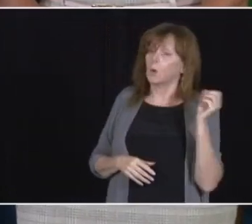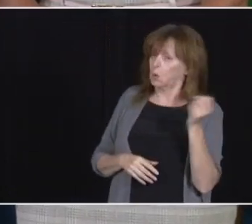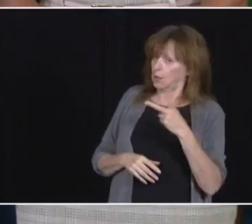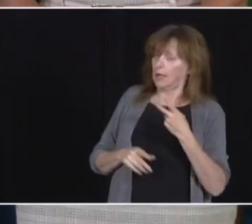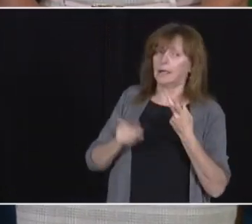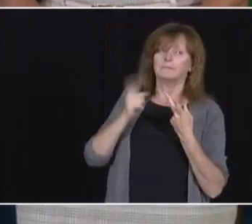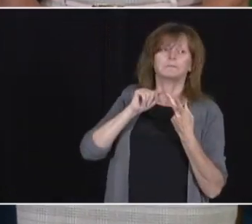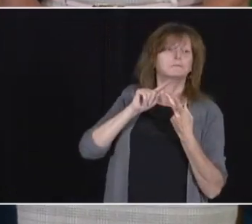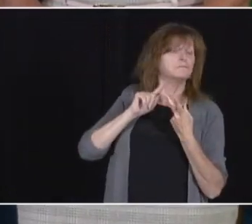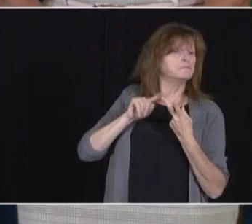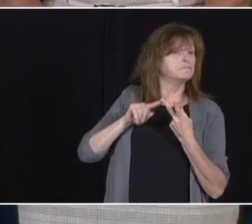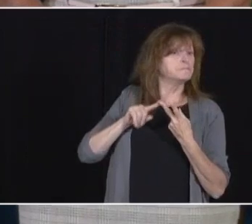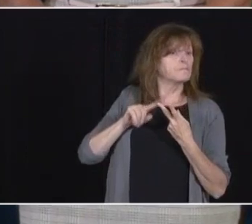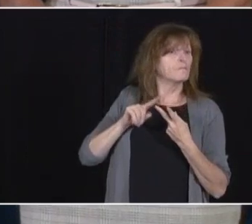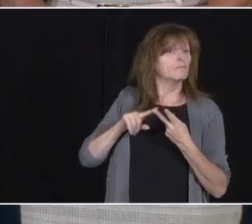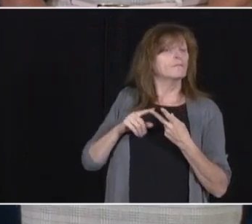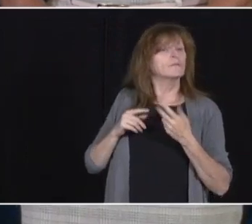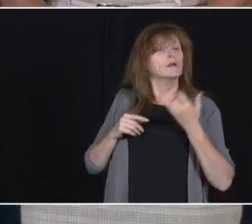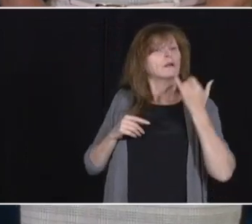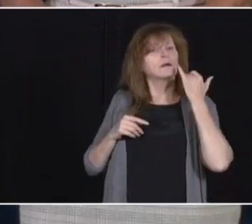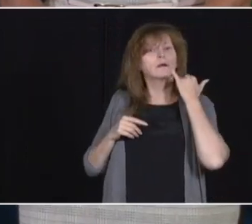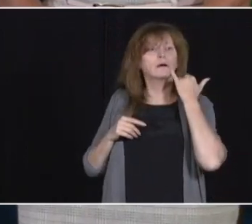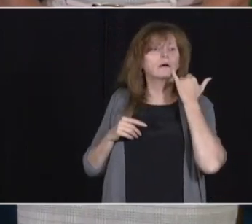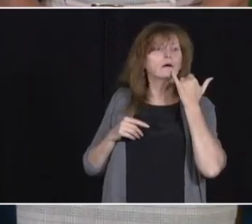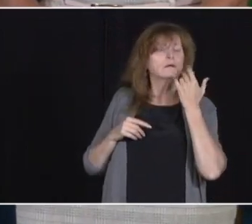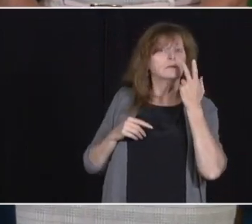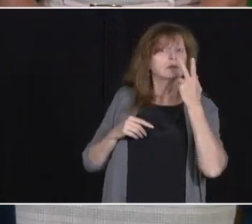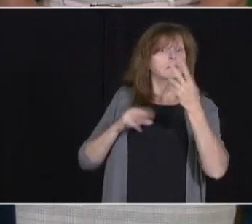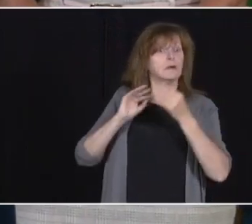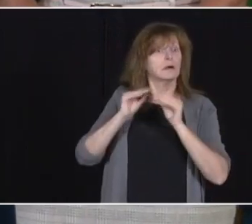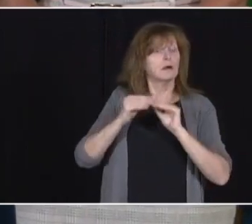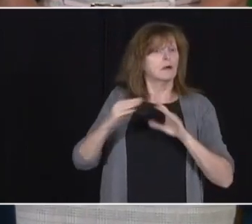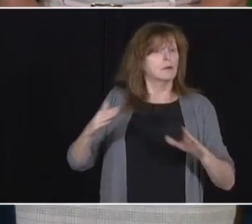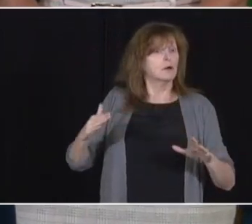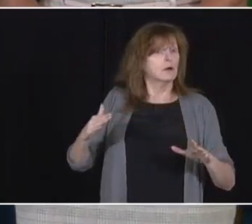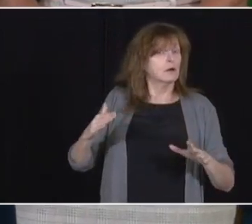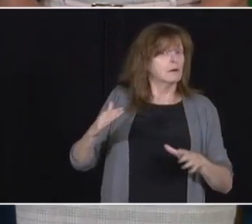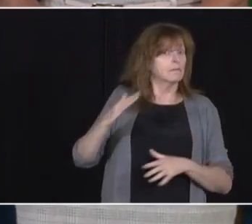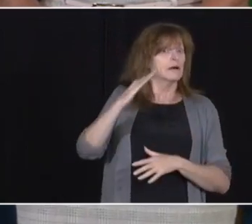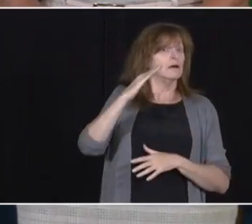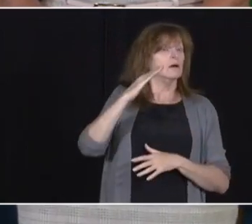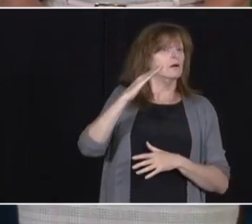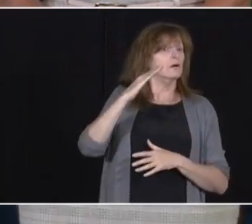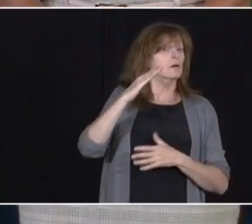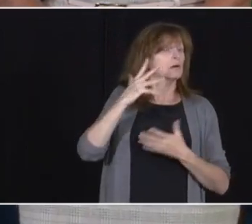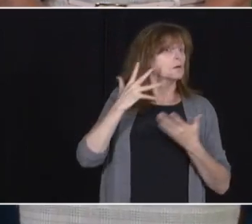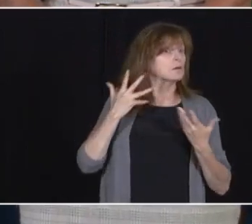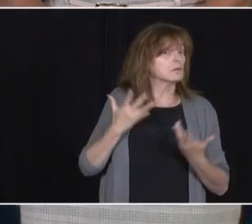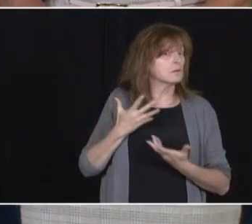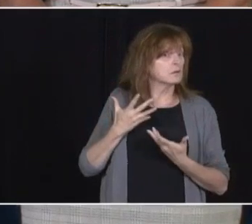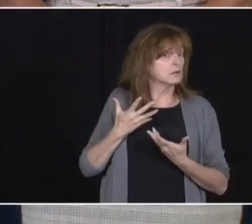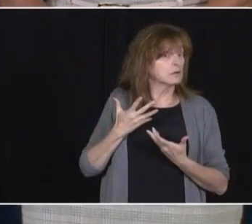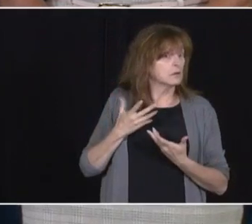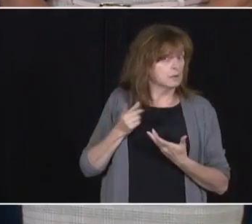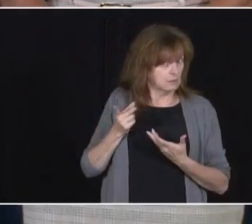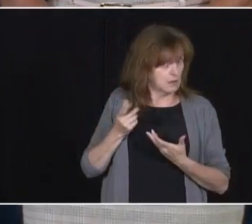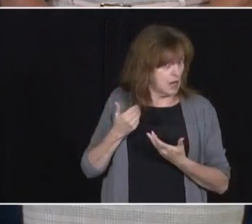If we do see a resurgence , number spiking up again, is there a plan